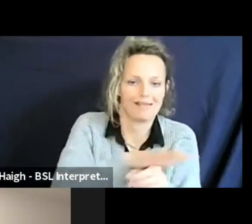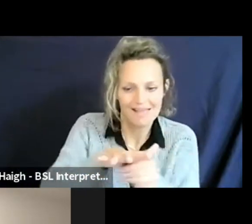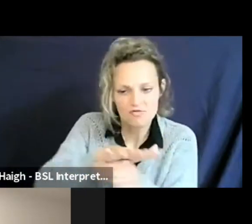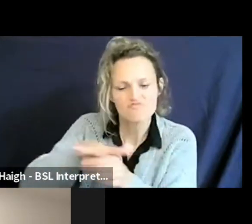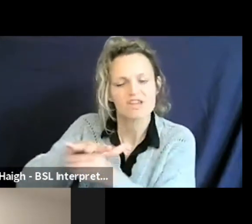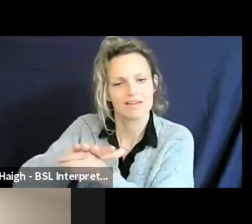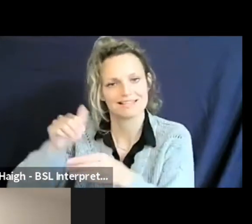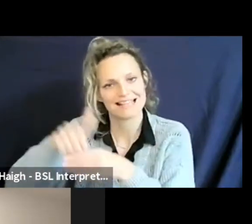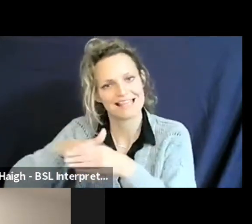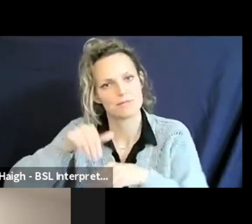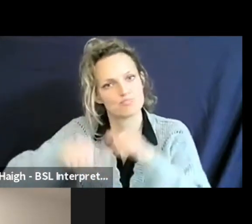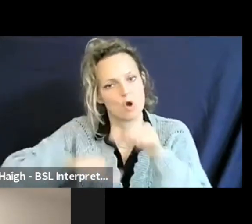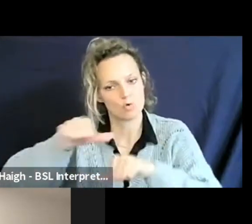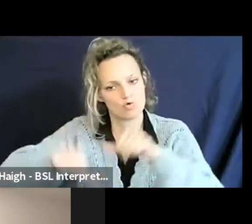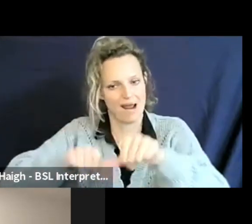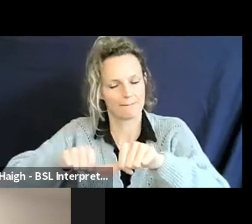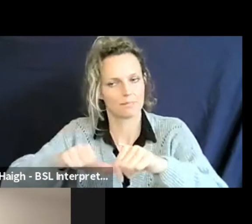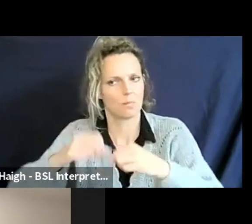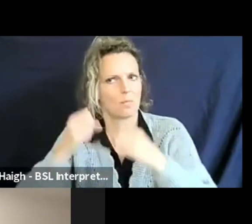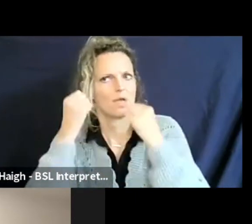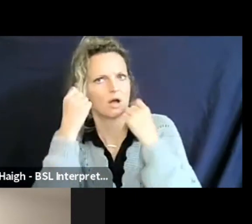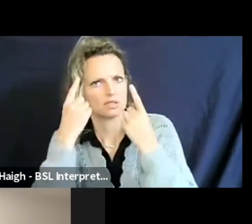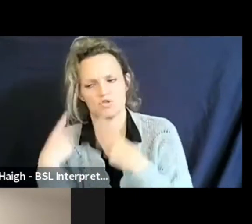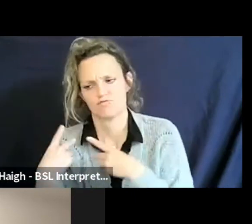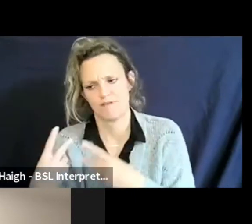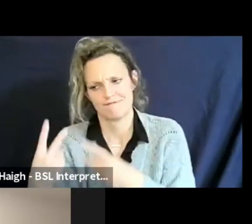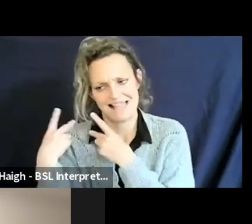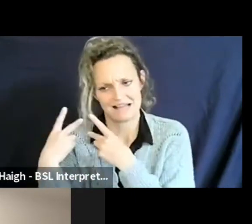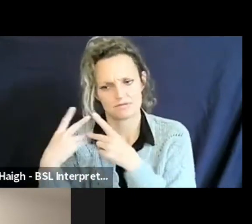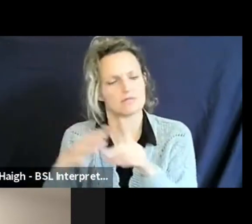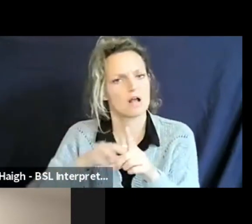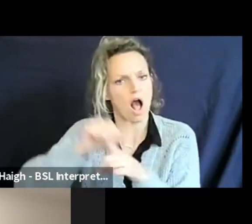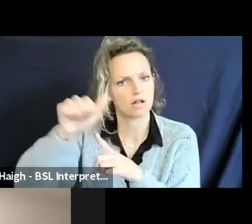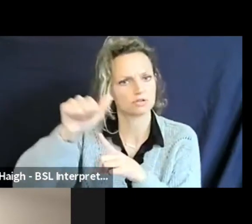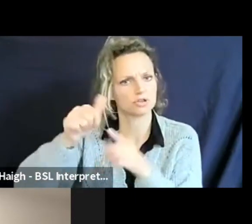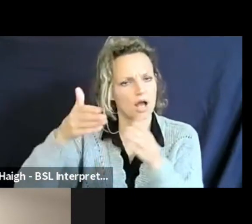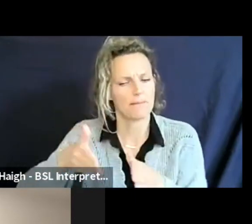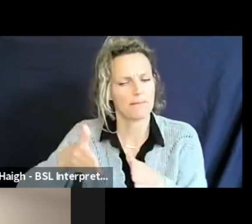We recognise as part of the big programme of work that we have been doing in HMRC about respect at work